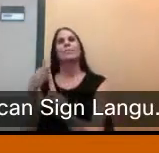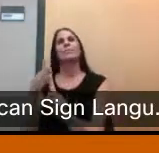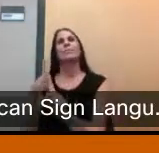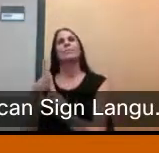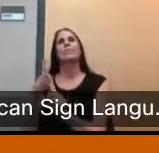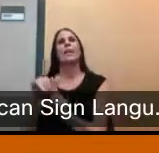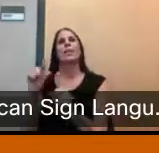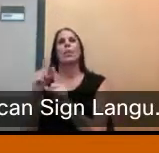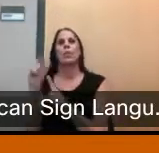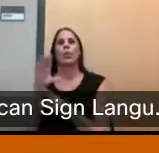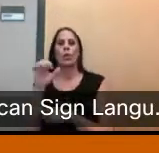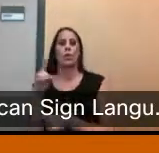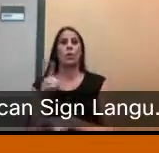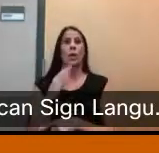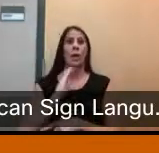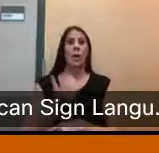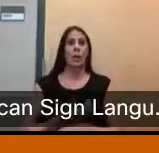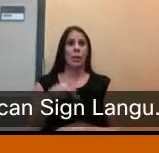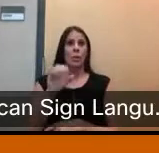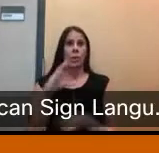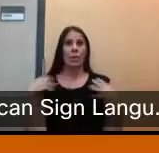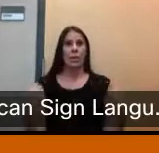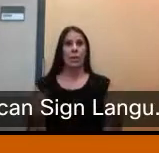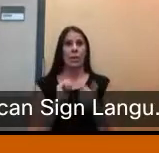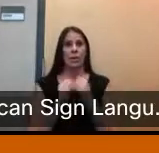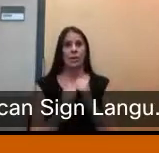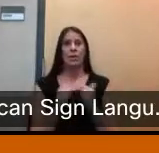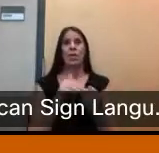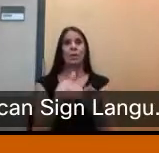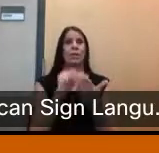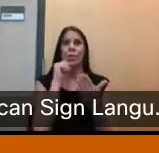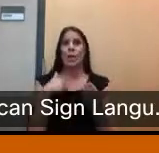especially since a lot of times our public health campaigns do not have the budgets of